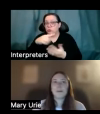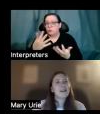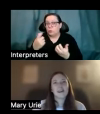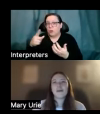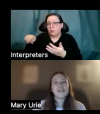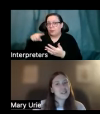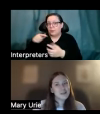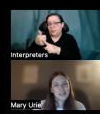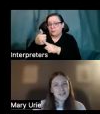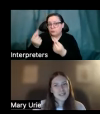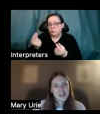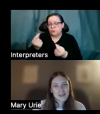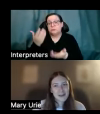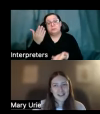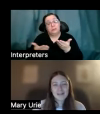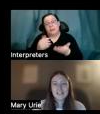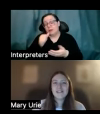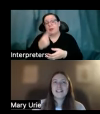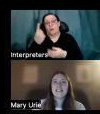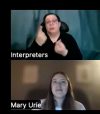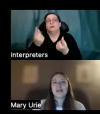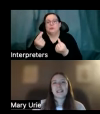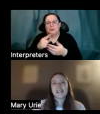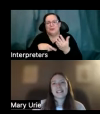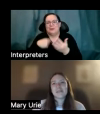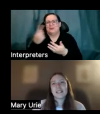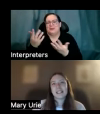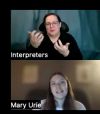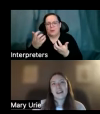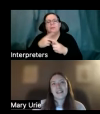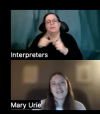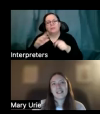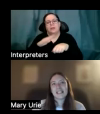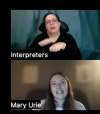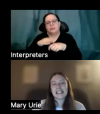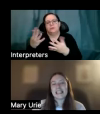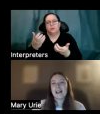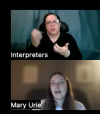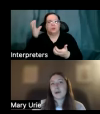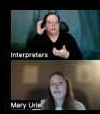may not always do what you tell them you want them to do. But they at least want to hear that so that they can get a more